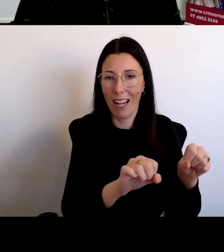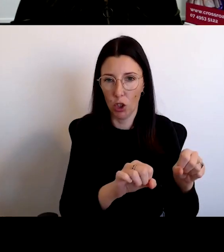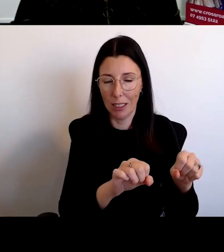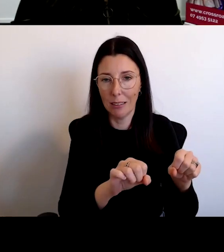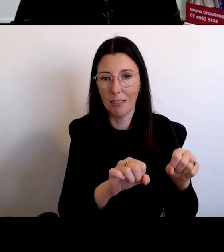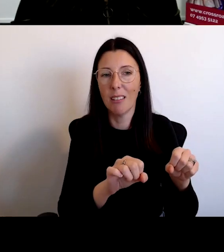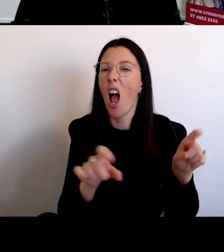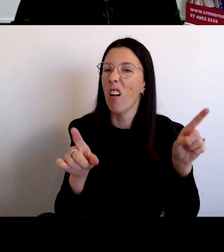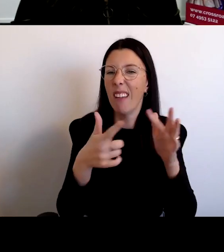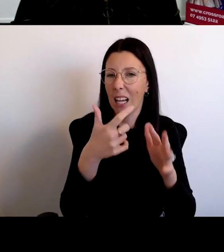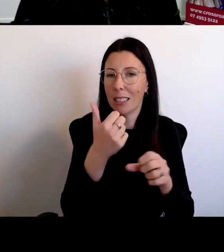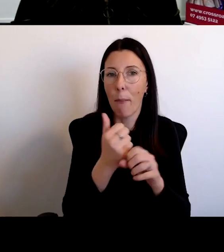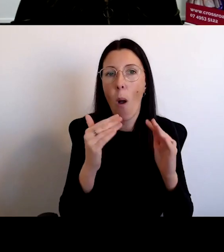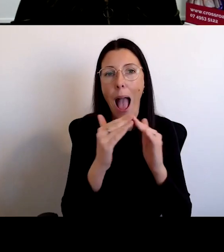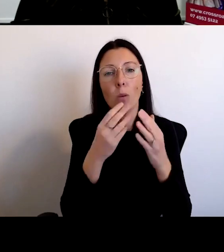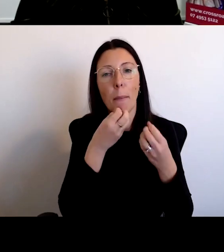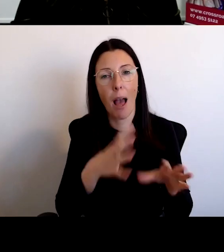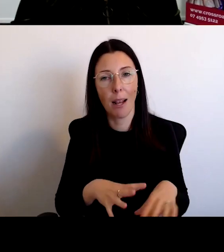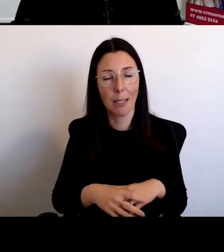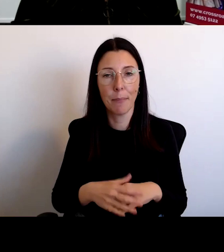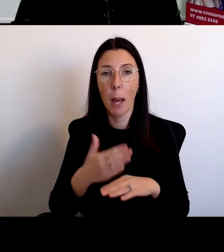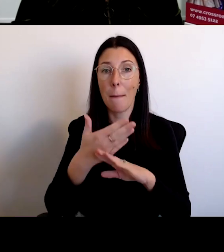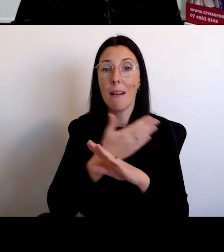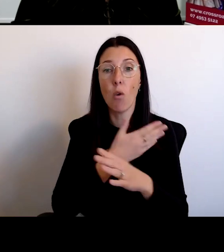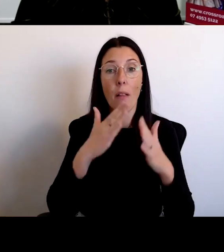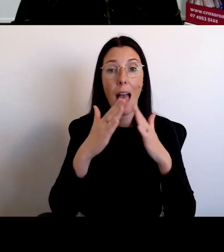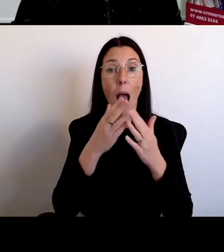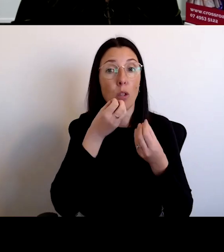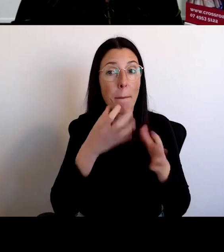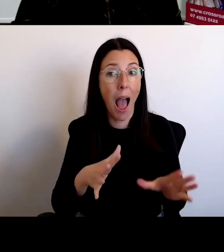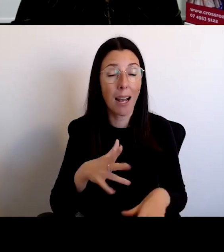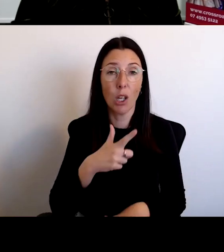In the lead up to the party, we rolled out a broader donor campaign which is what we have